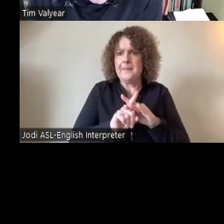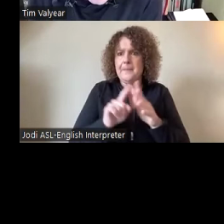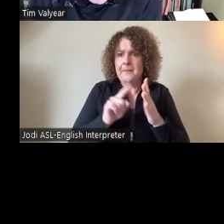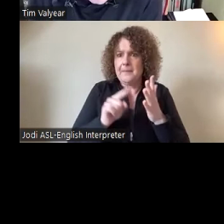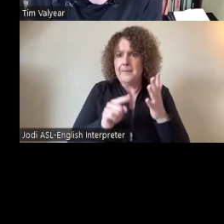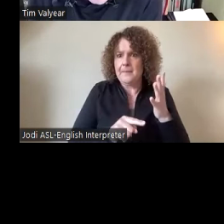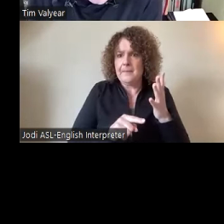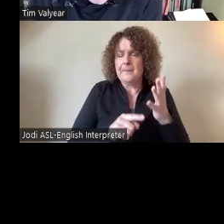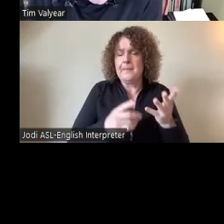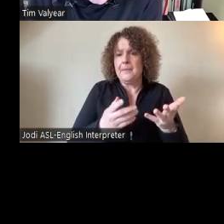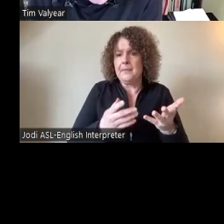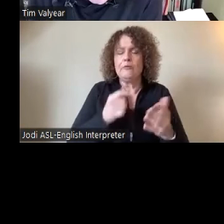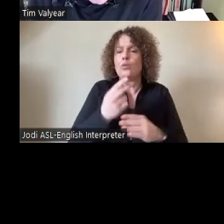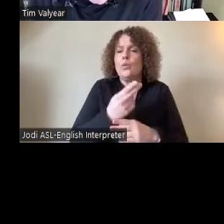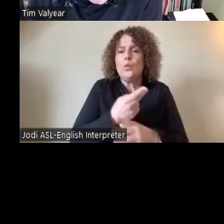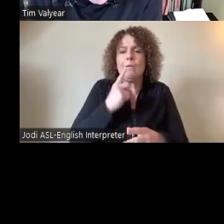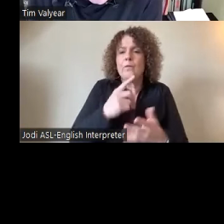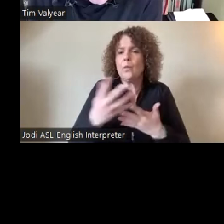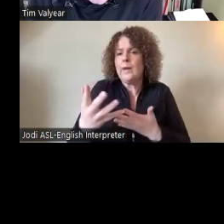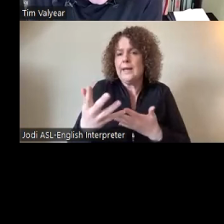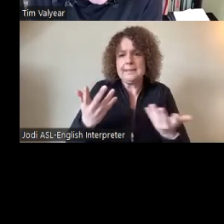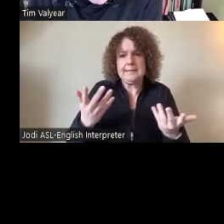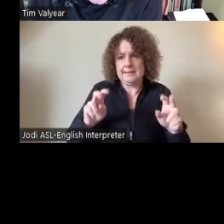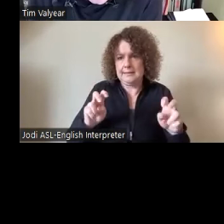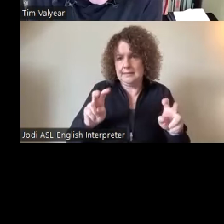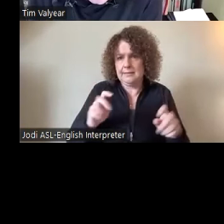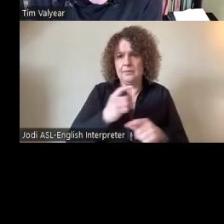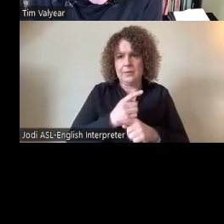some of these free things. And I only use it if I feel